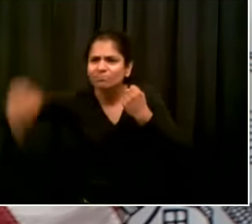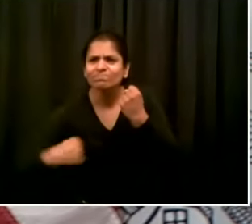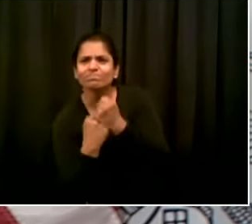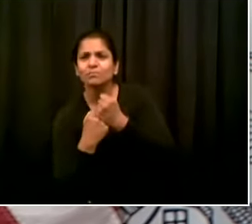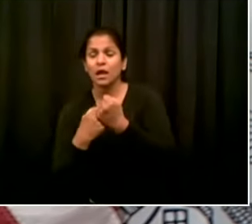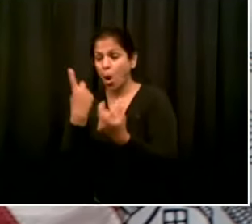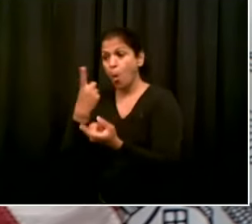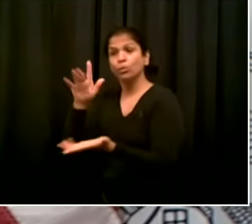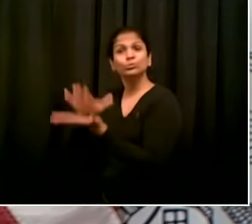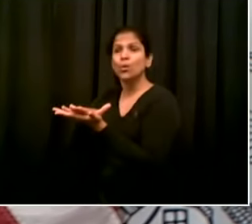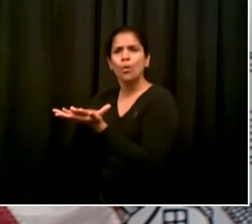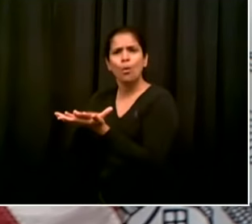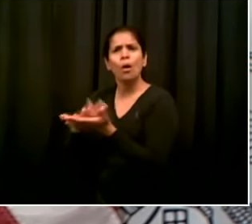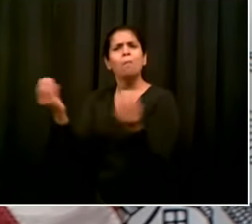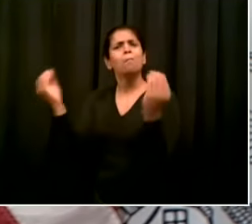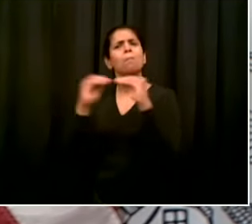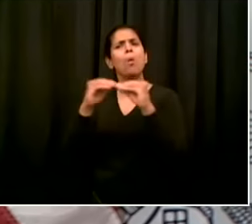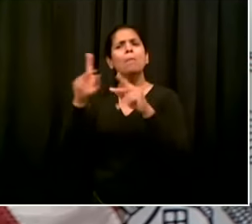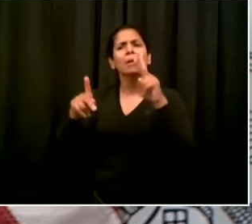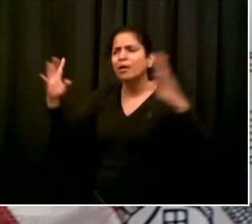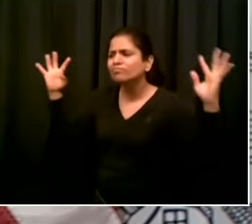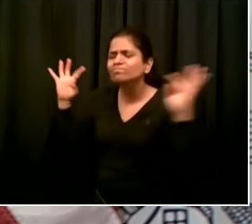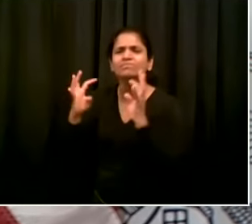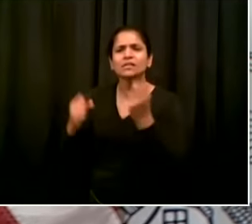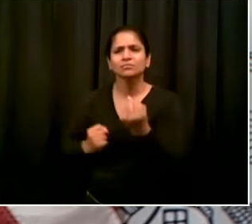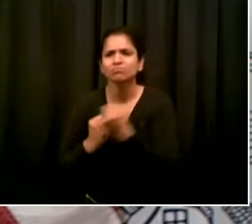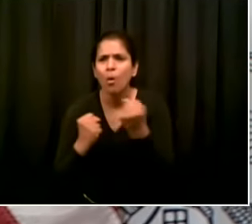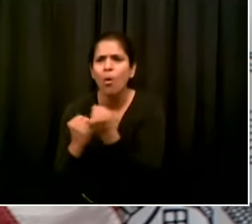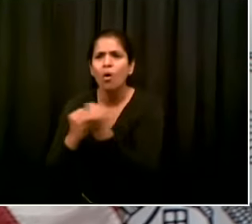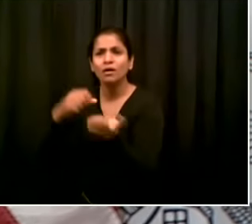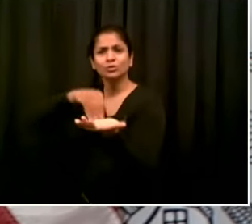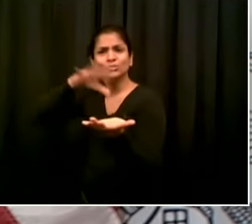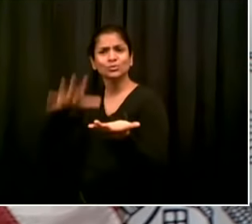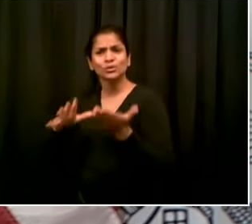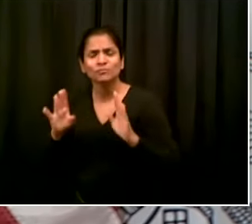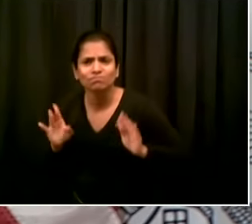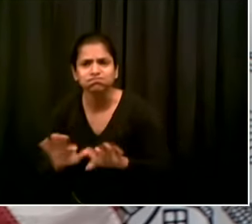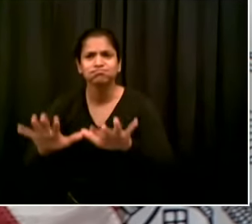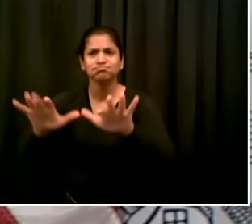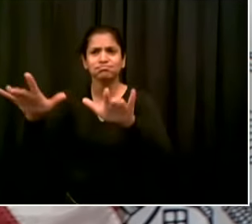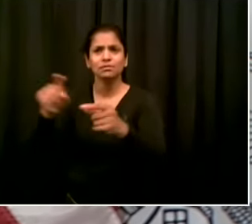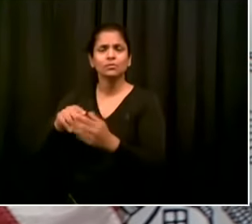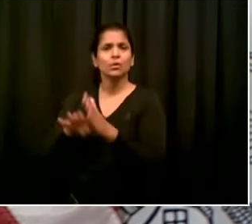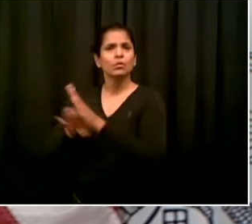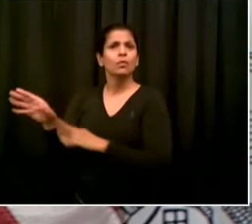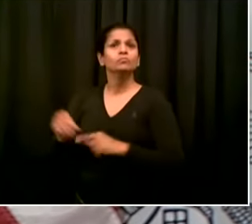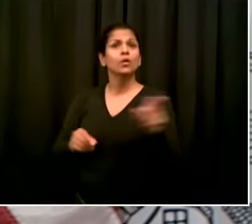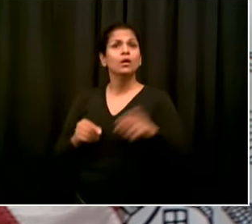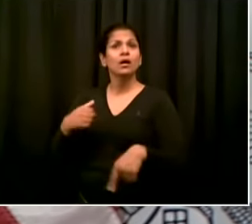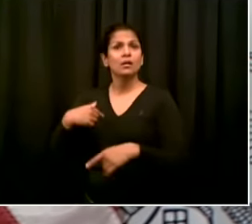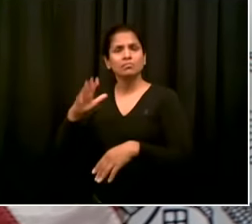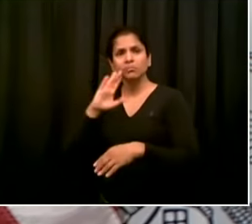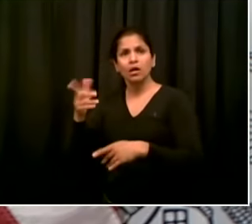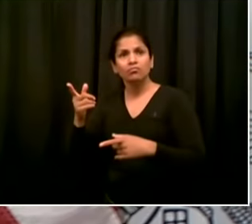GO TO HER CLASSROOM ONE OF THE STAFF MEMBERS WHISPERED, THIS